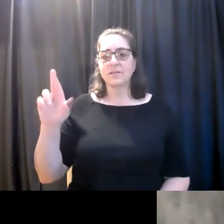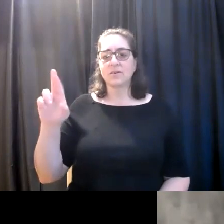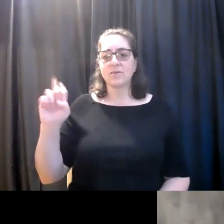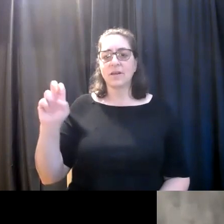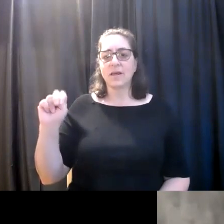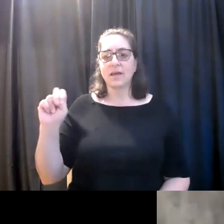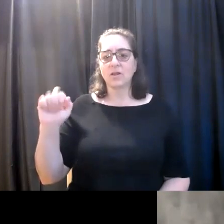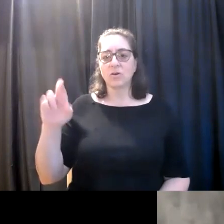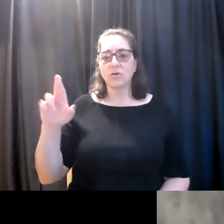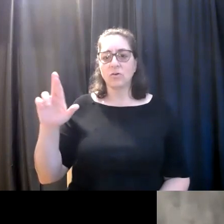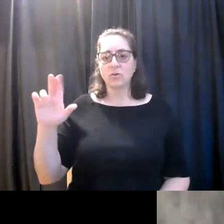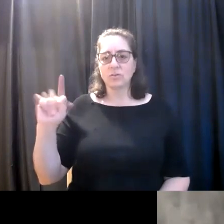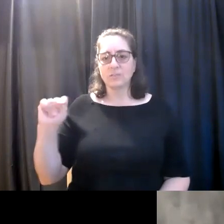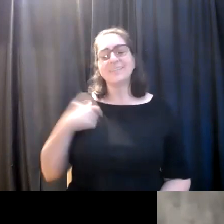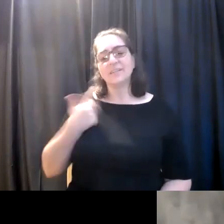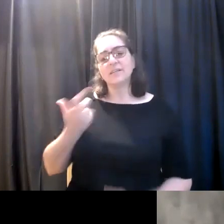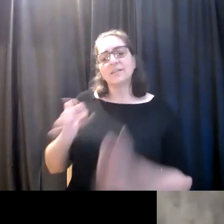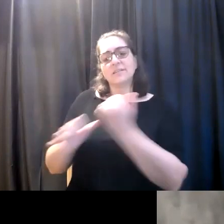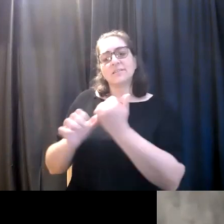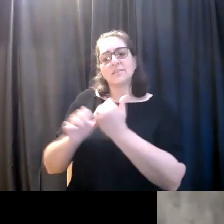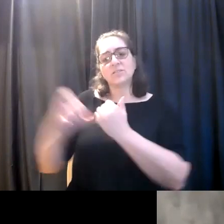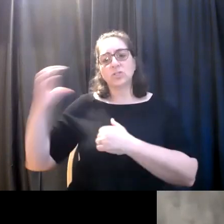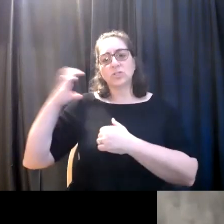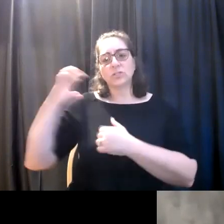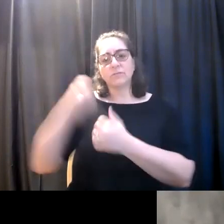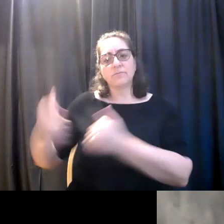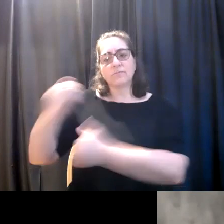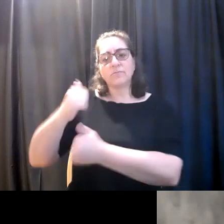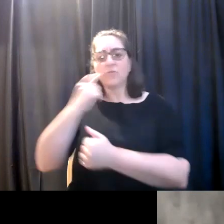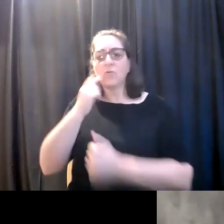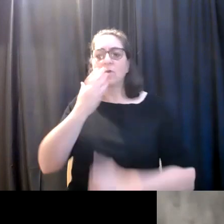we continue receiving questions about communication, fears regarding